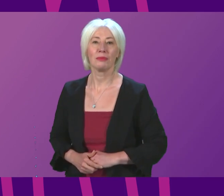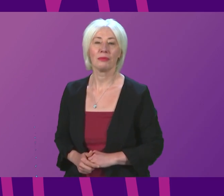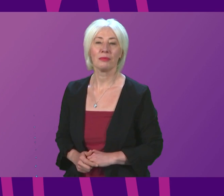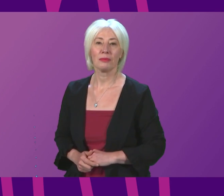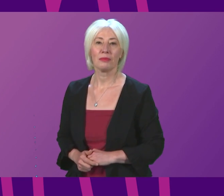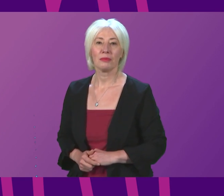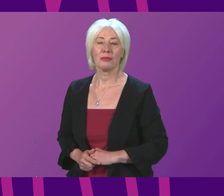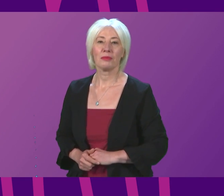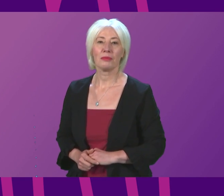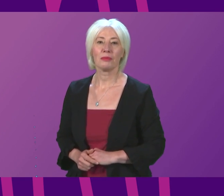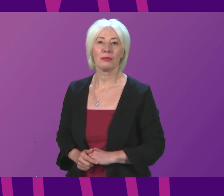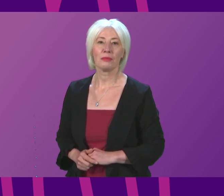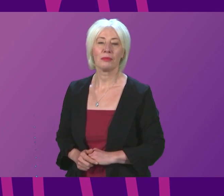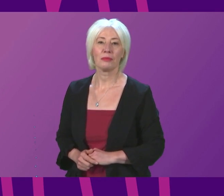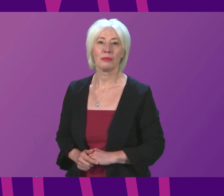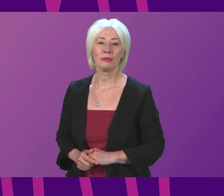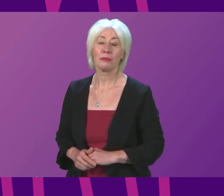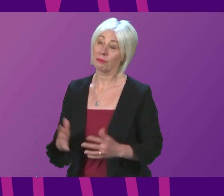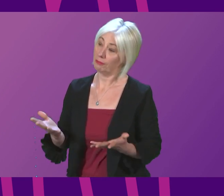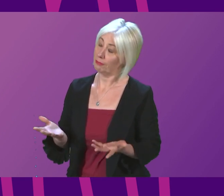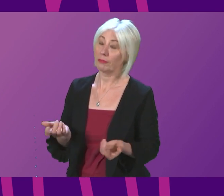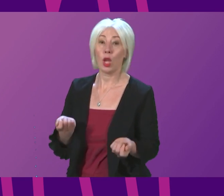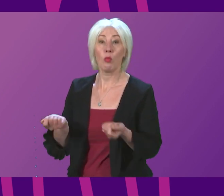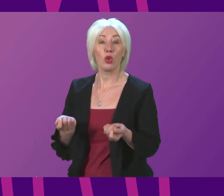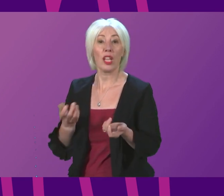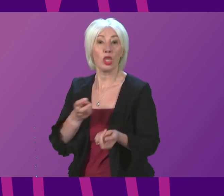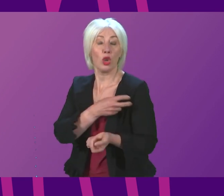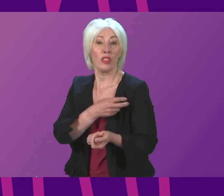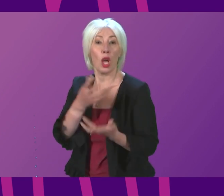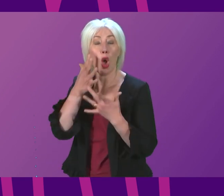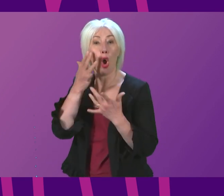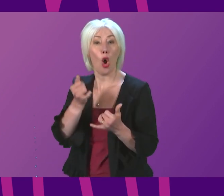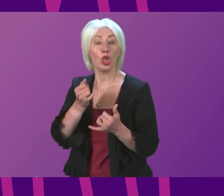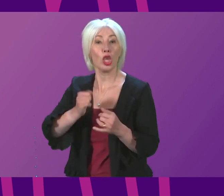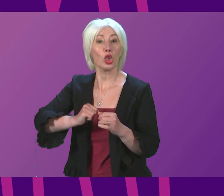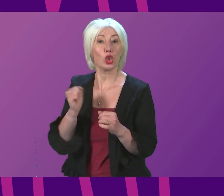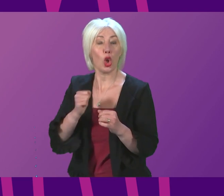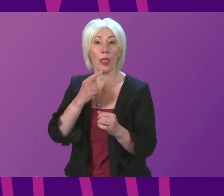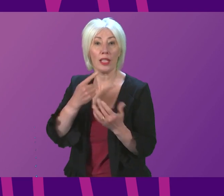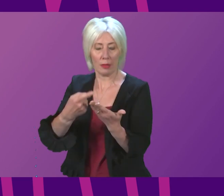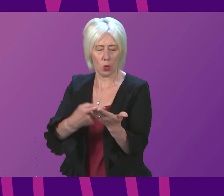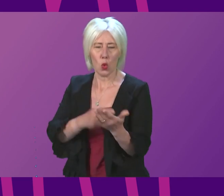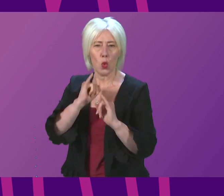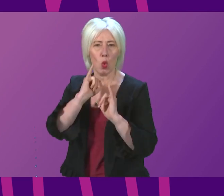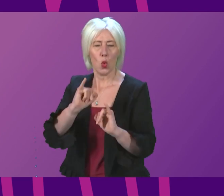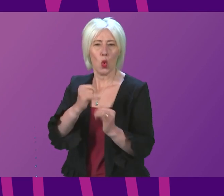Today, Audit Scotland has published the latest in a series of damning reports uncovering